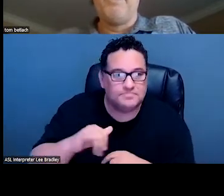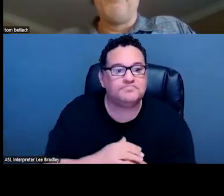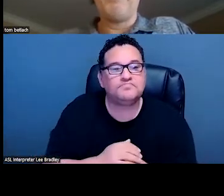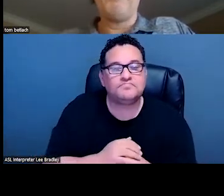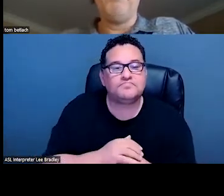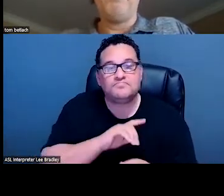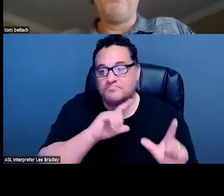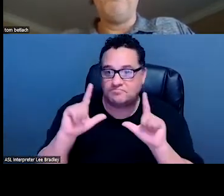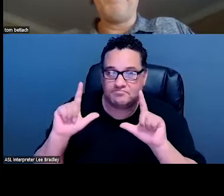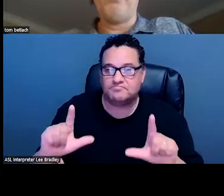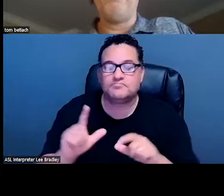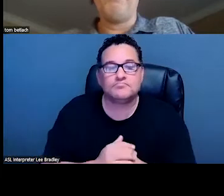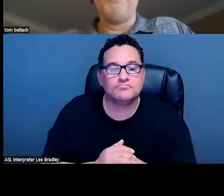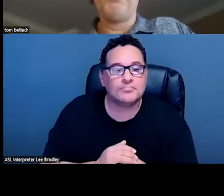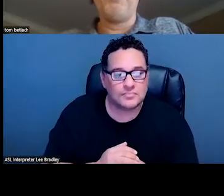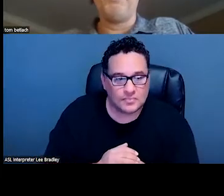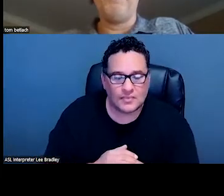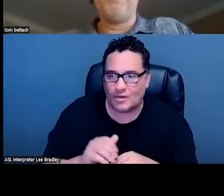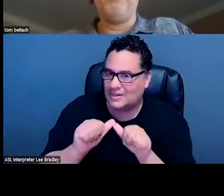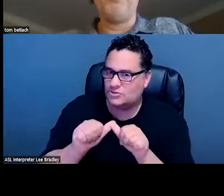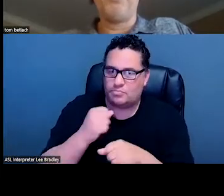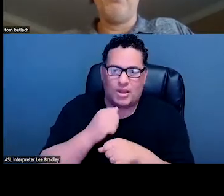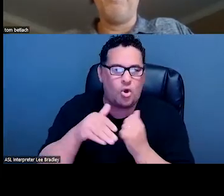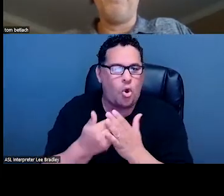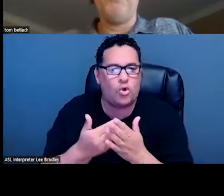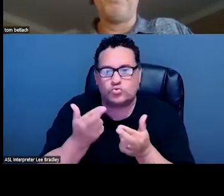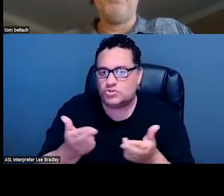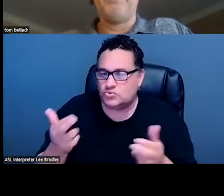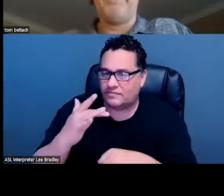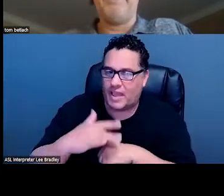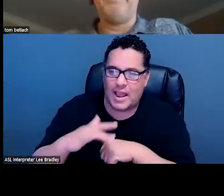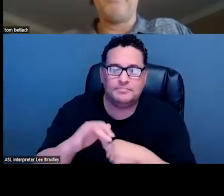WE CONTINUE TO MAKE ALL OF THE RESOURCES AVAILABLE. SO IF YOU JUST LOOK AND GO TO